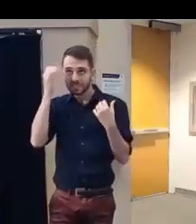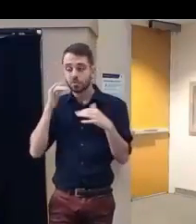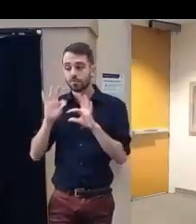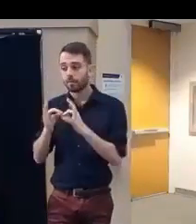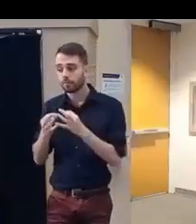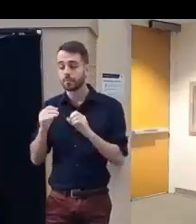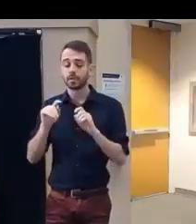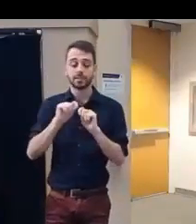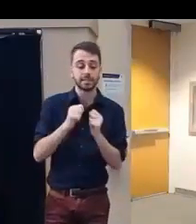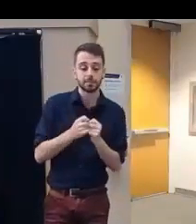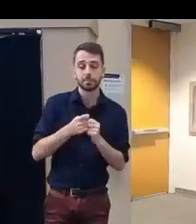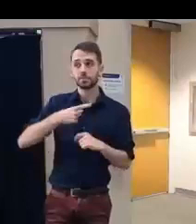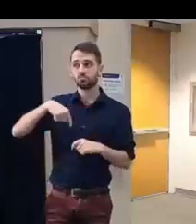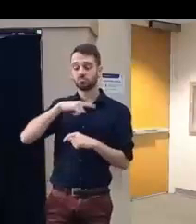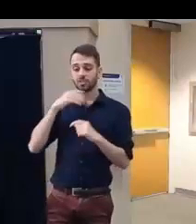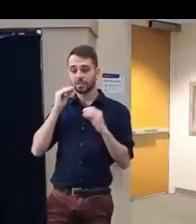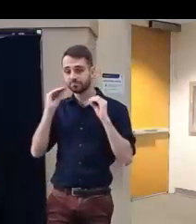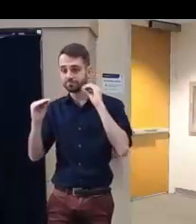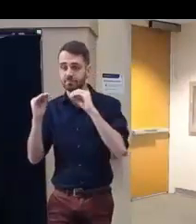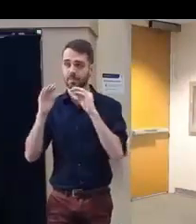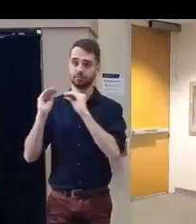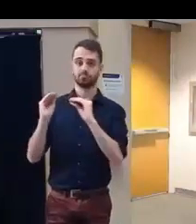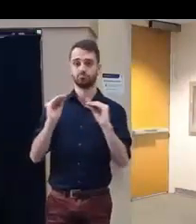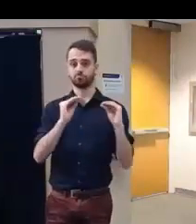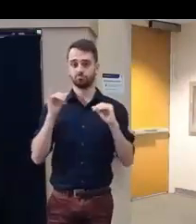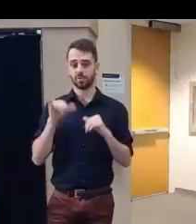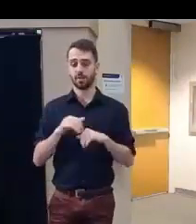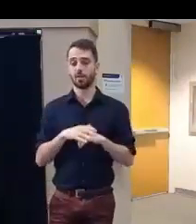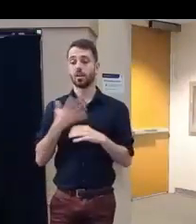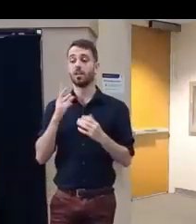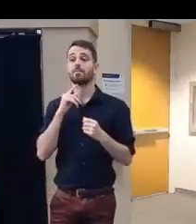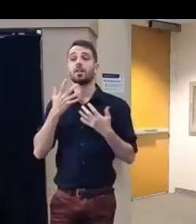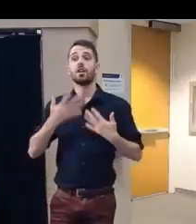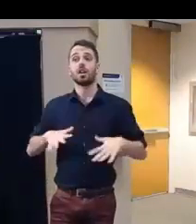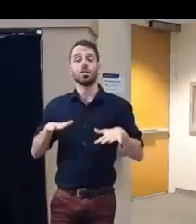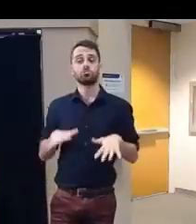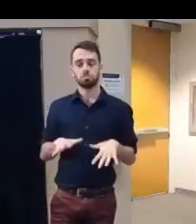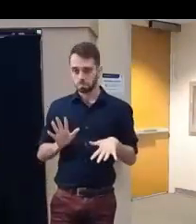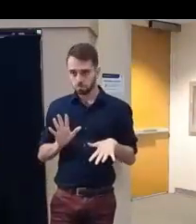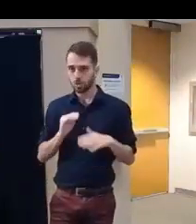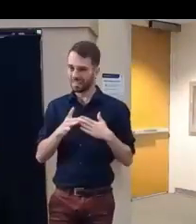and then help guide the team in executing effective biopsychosocial treatment plans